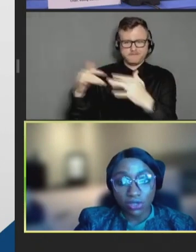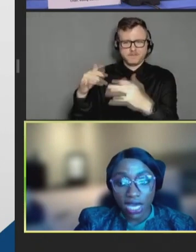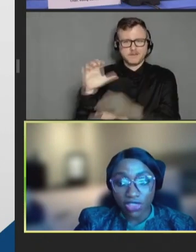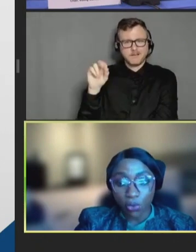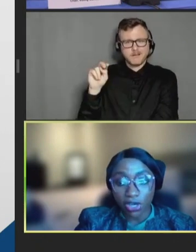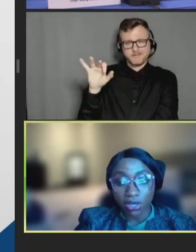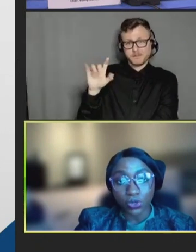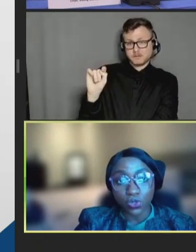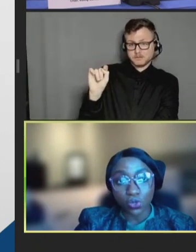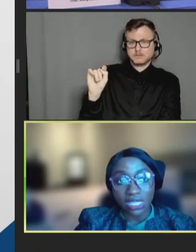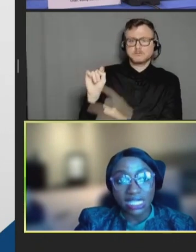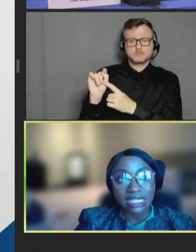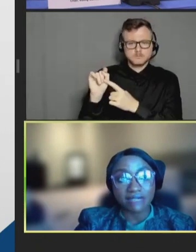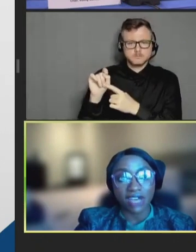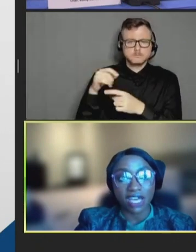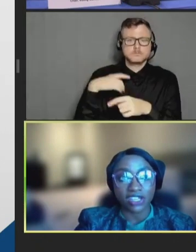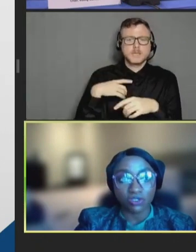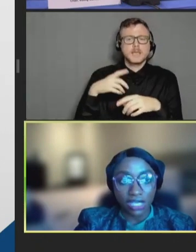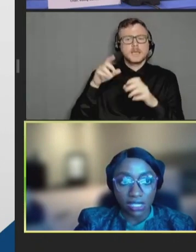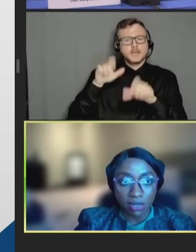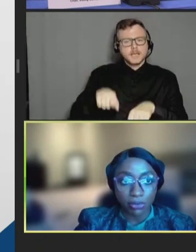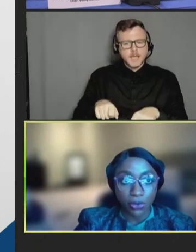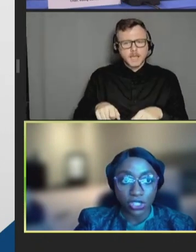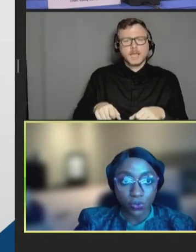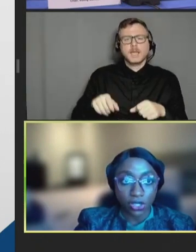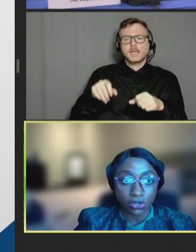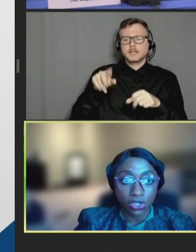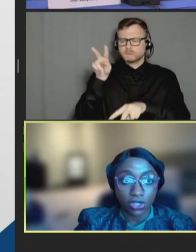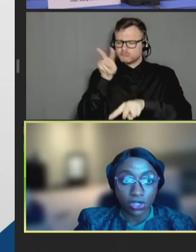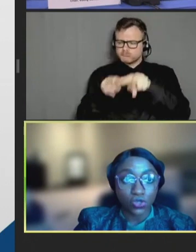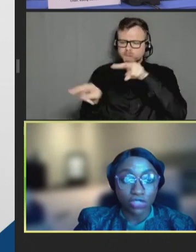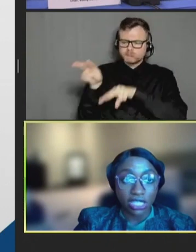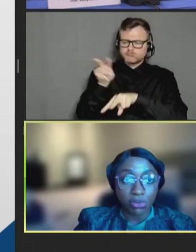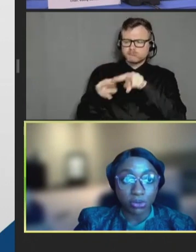to that, they were able to intensify their surveillance approach as well to really be